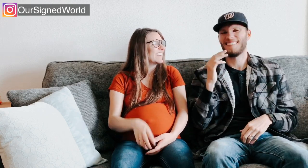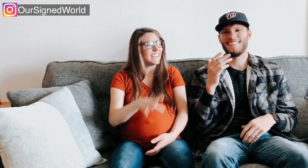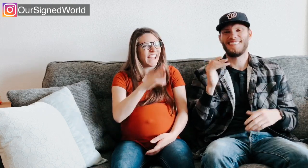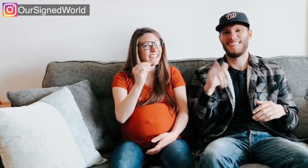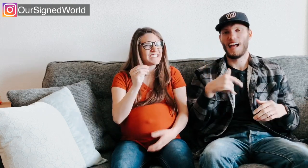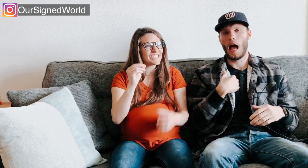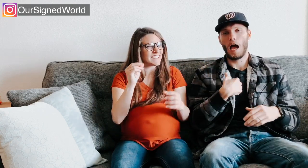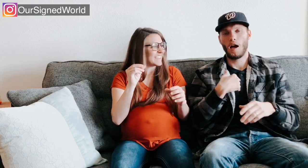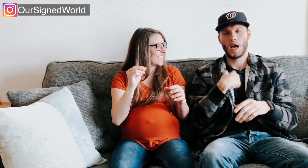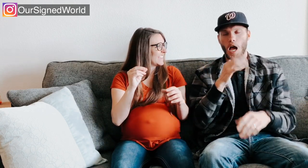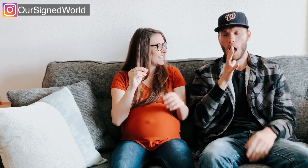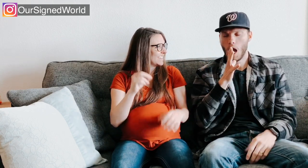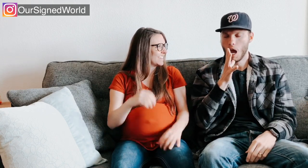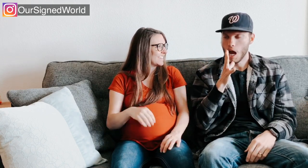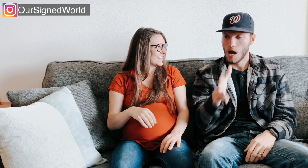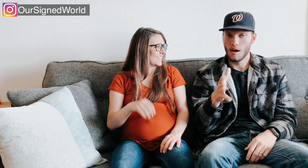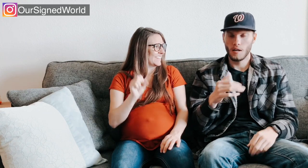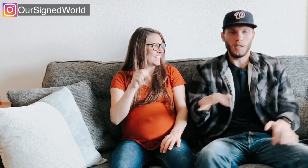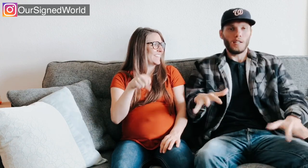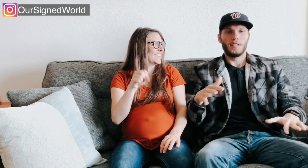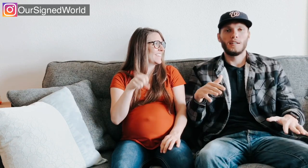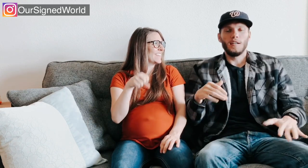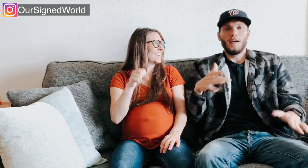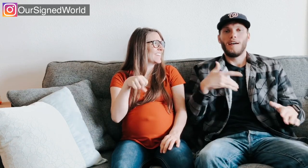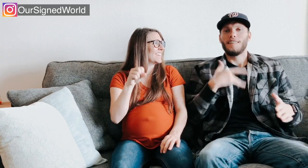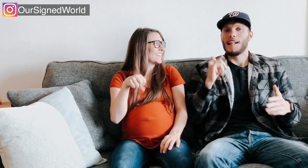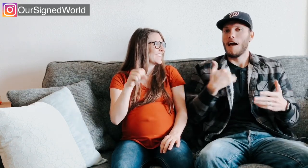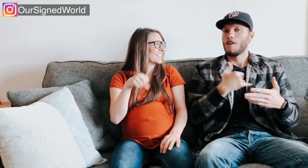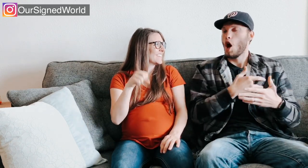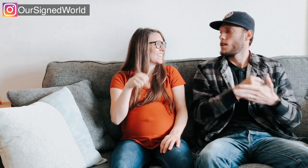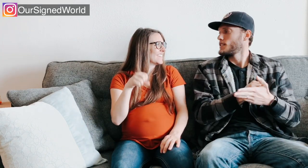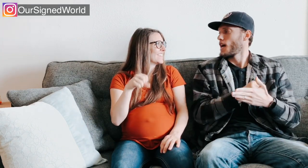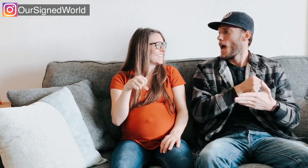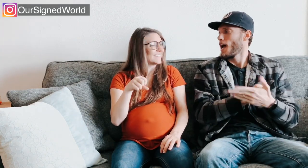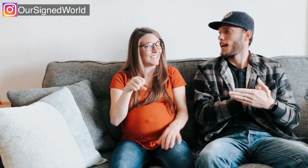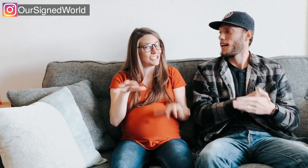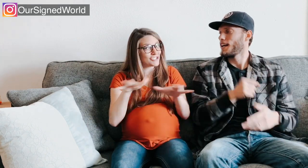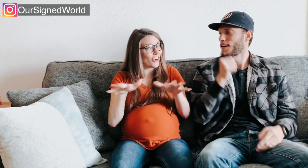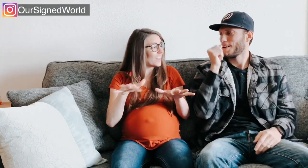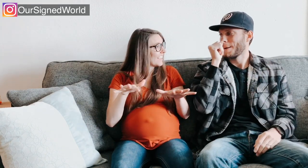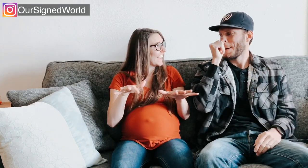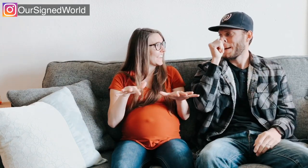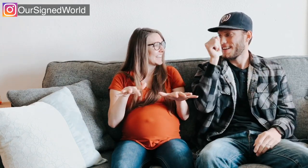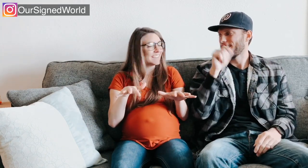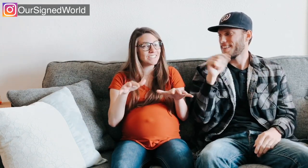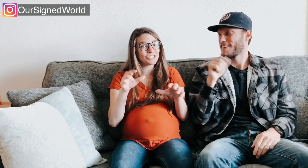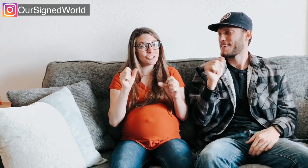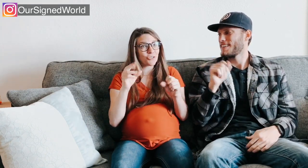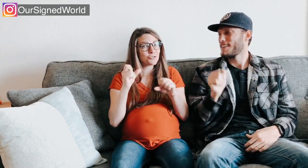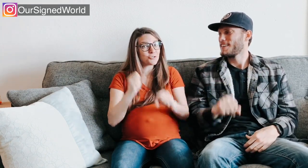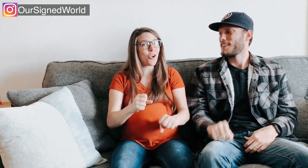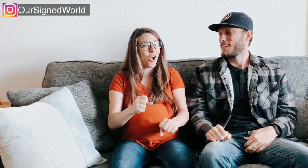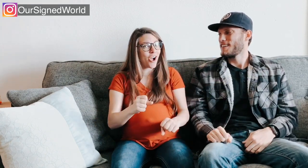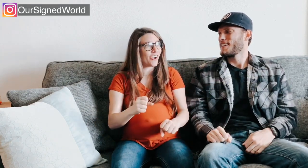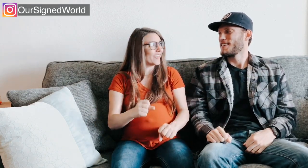I HATE that vibration. It's startling! I feel like I'm about to have a heart attack. RIGHT! It's startling. It's so strong.